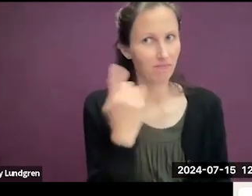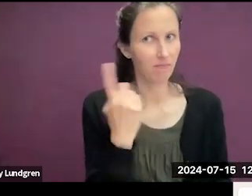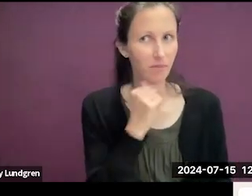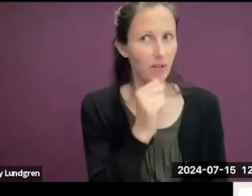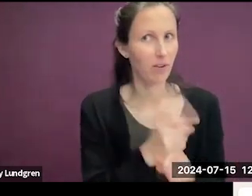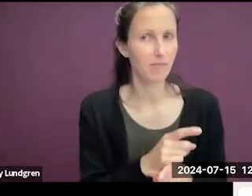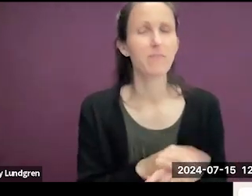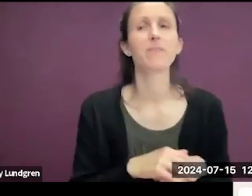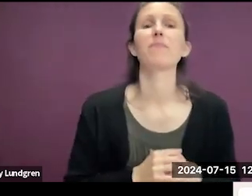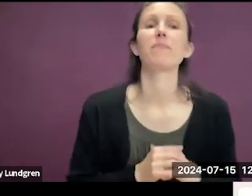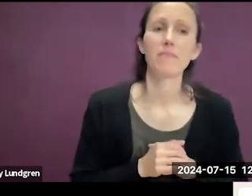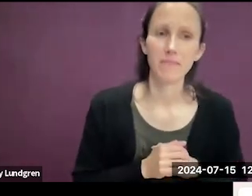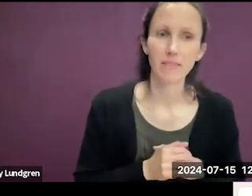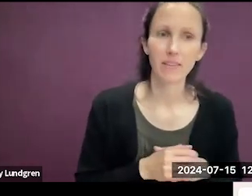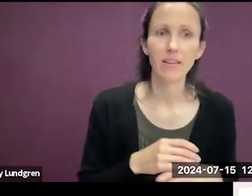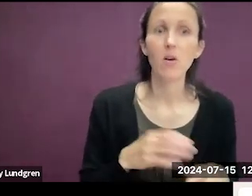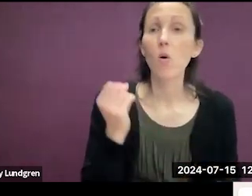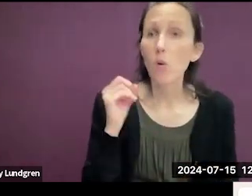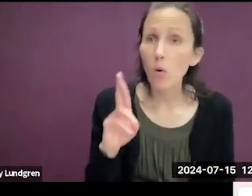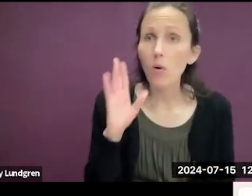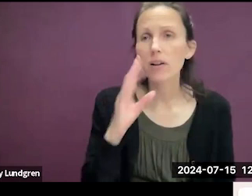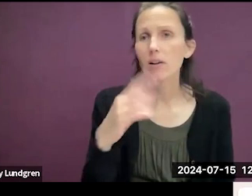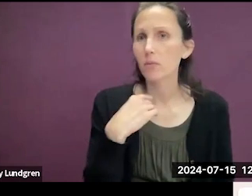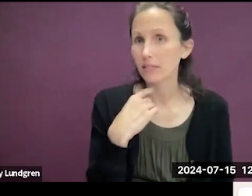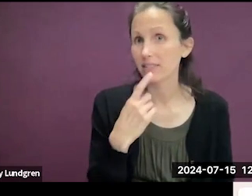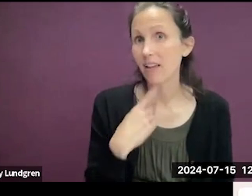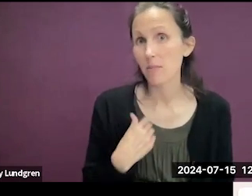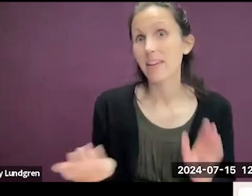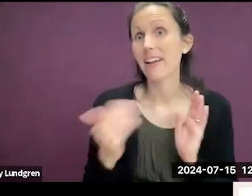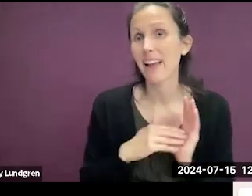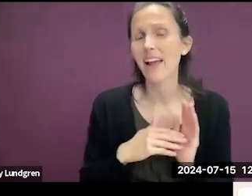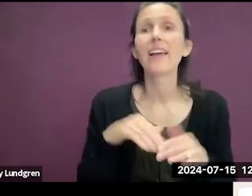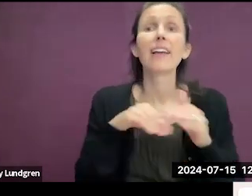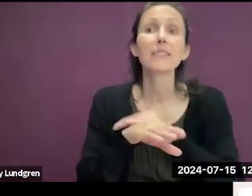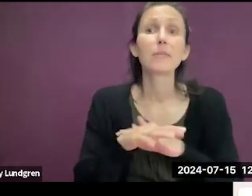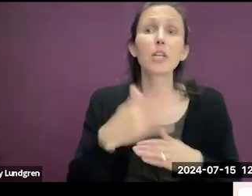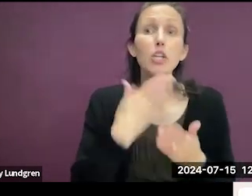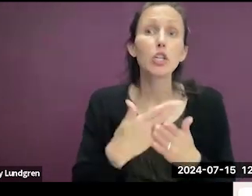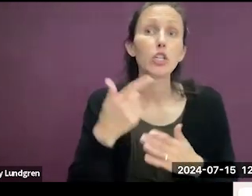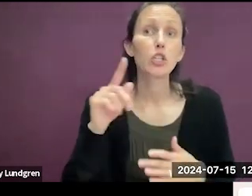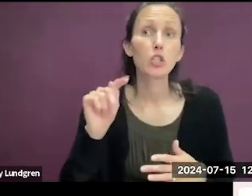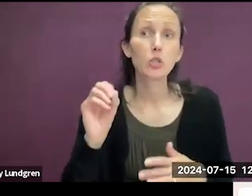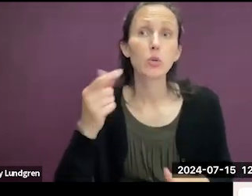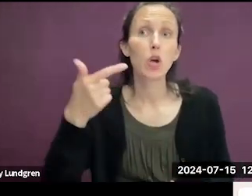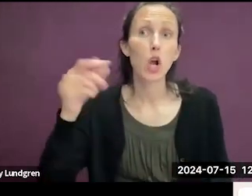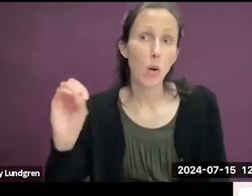if I have issues, or it'll say "Accessibility Good to Go" if the checker's not finding any issues for us.